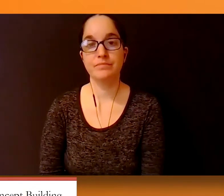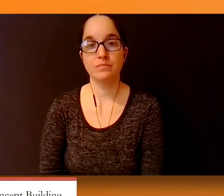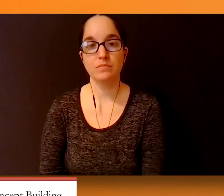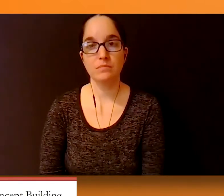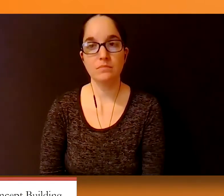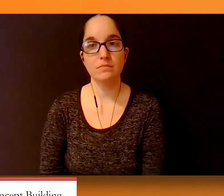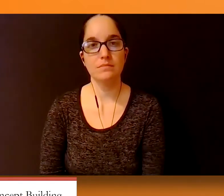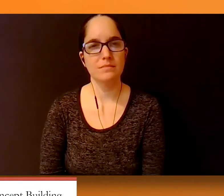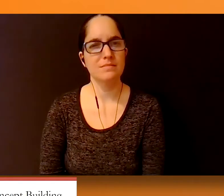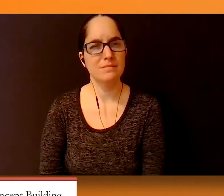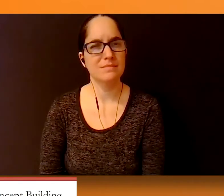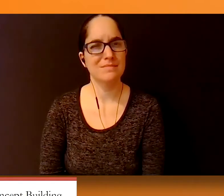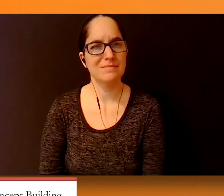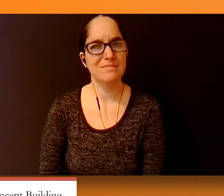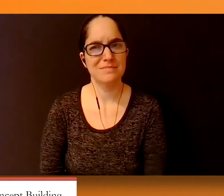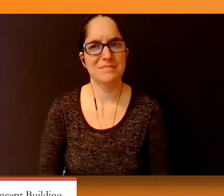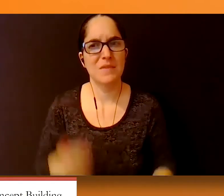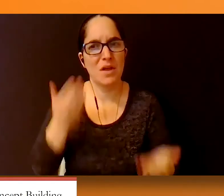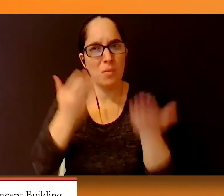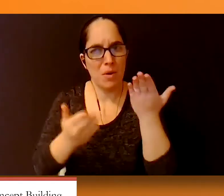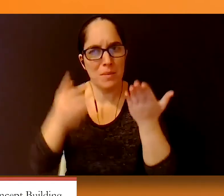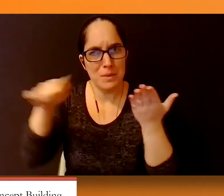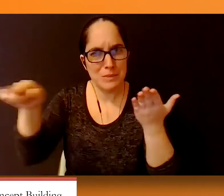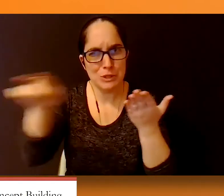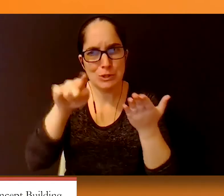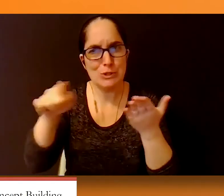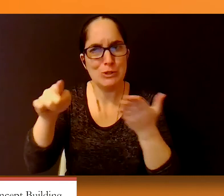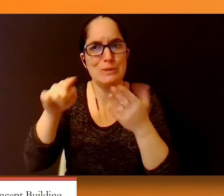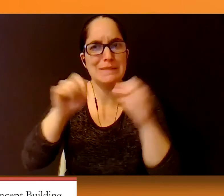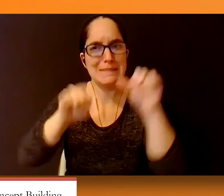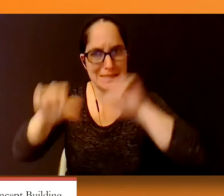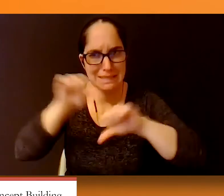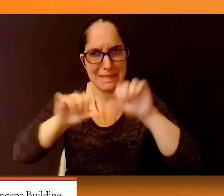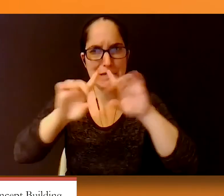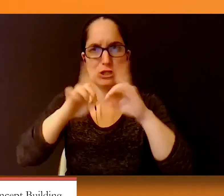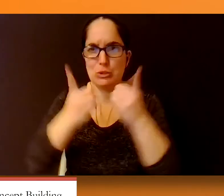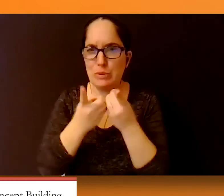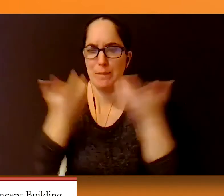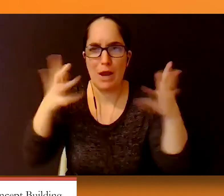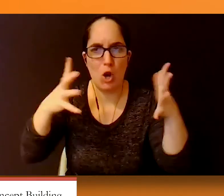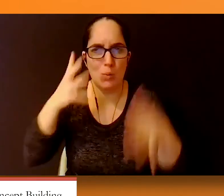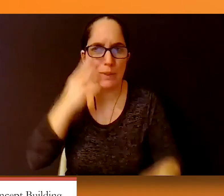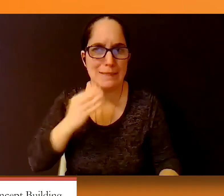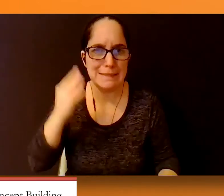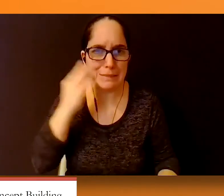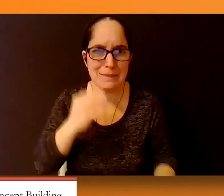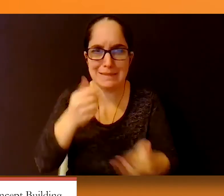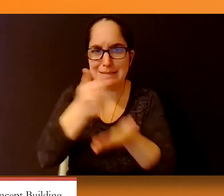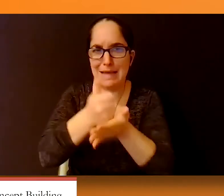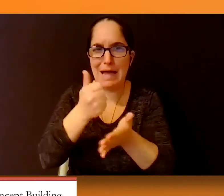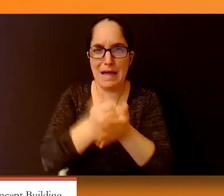Another thing that I think probably scien-- you probably in the science department are already doing this and pretty good at it--